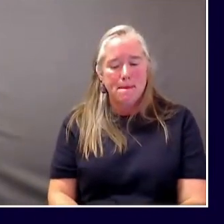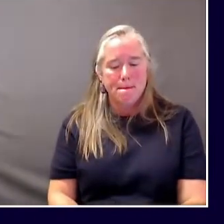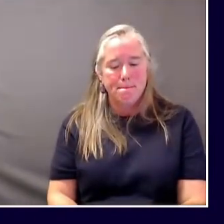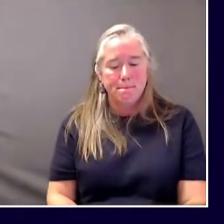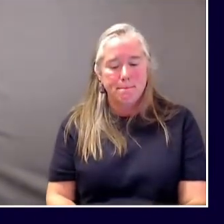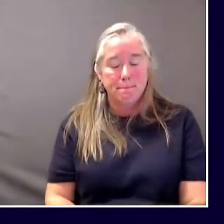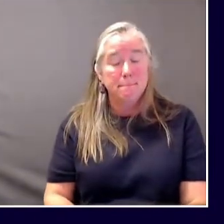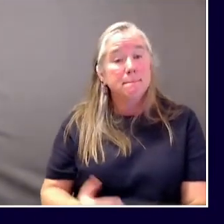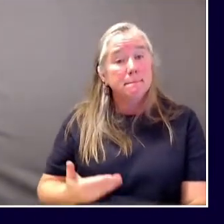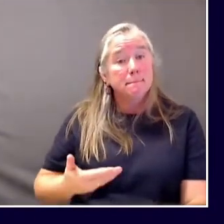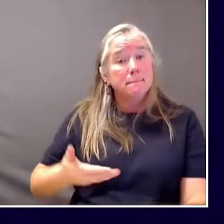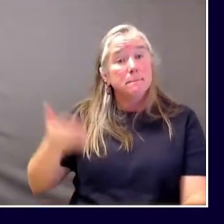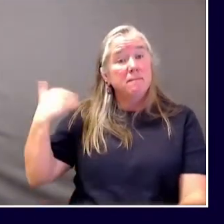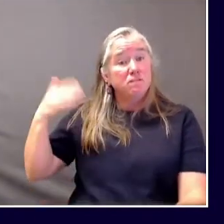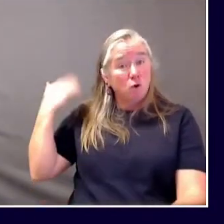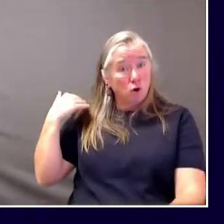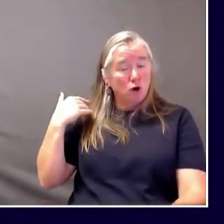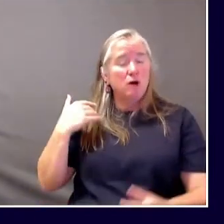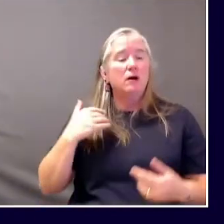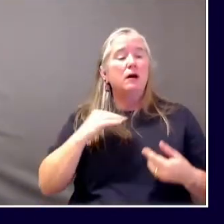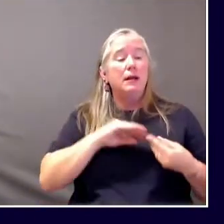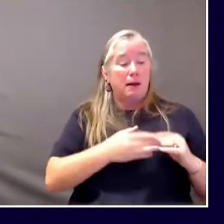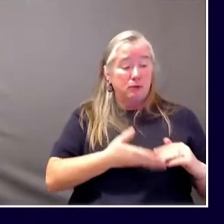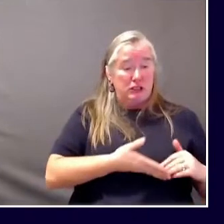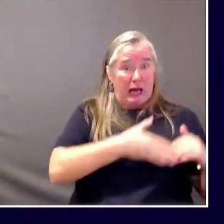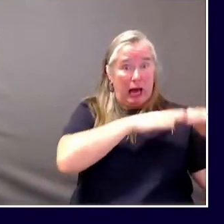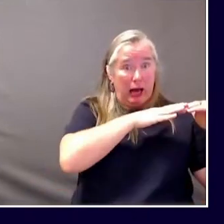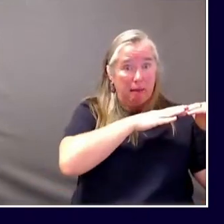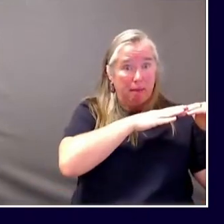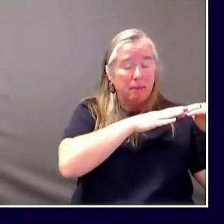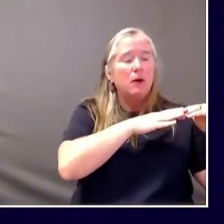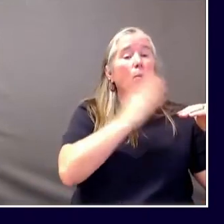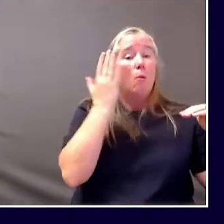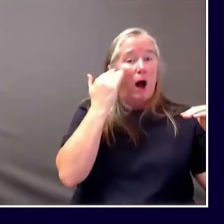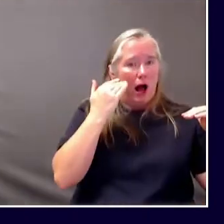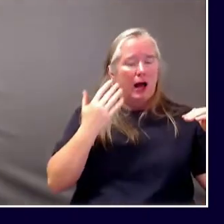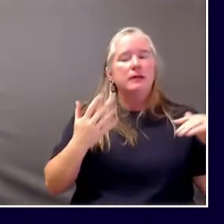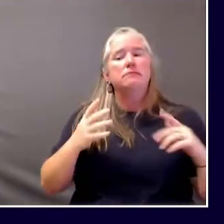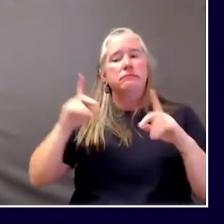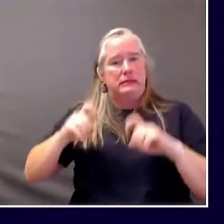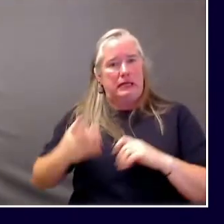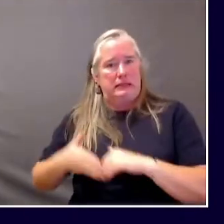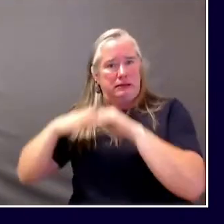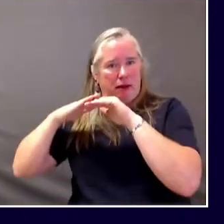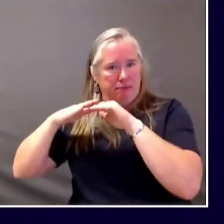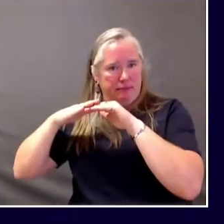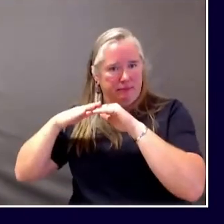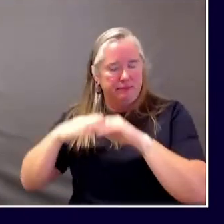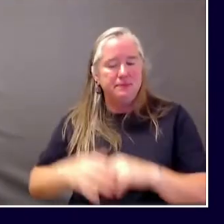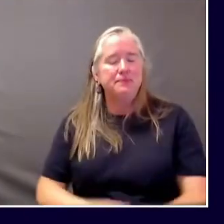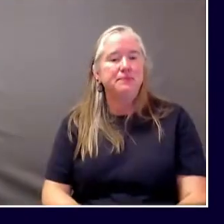cases was because of more